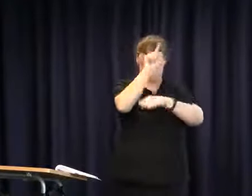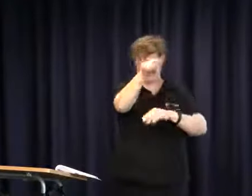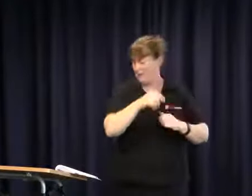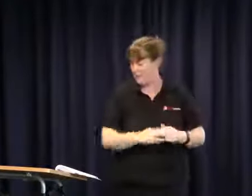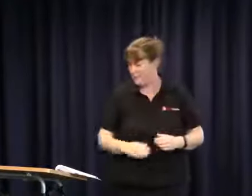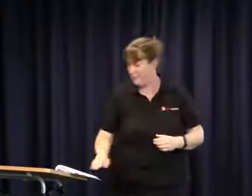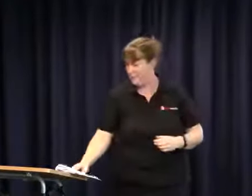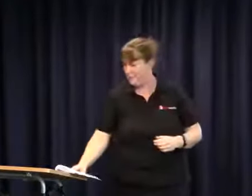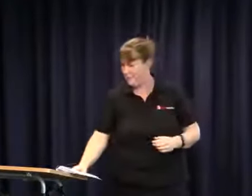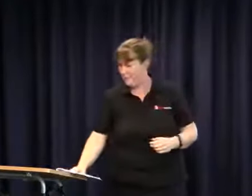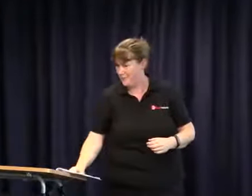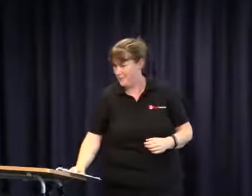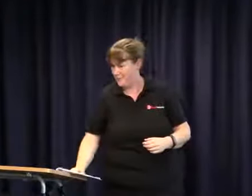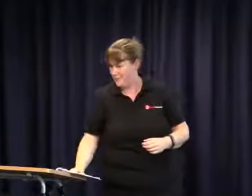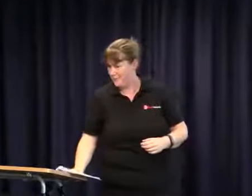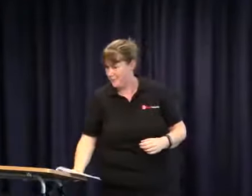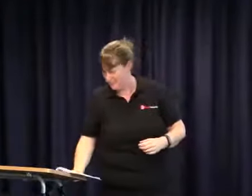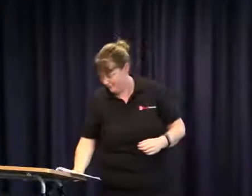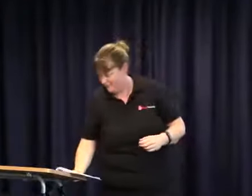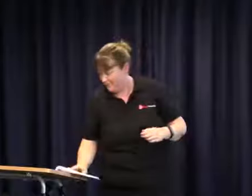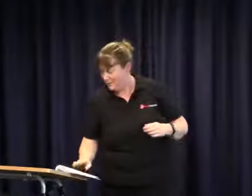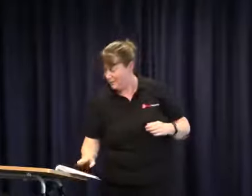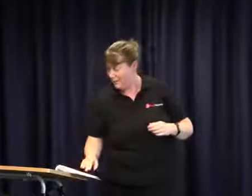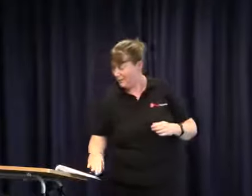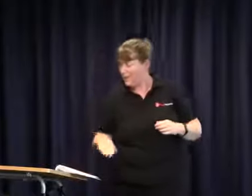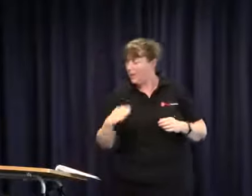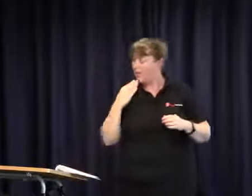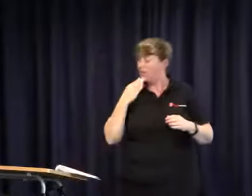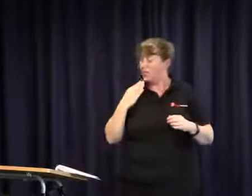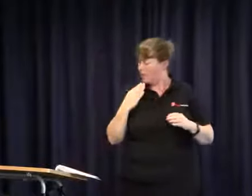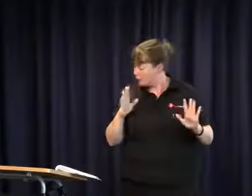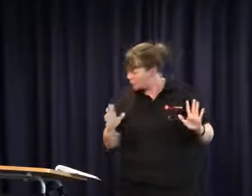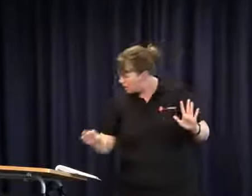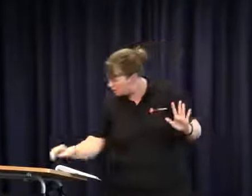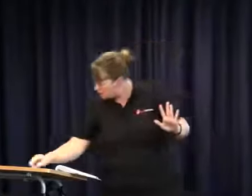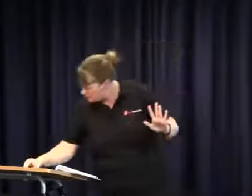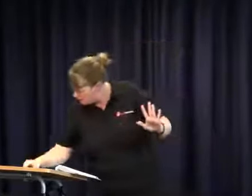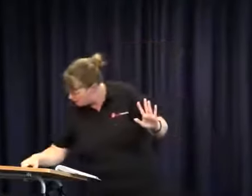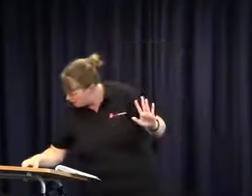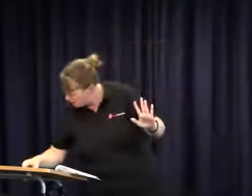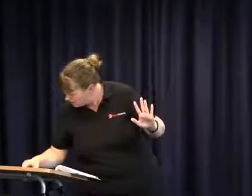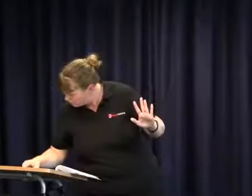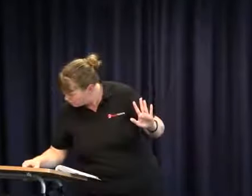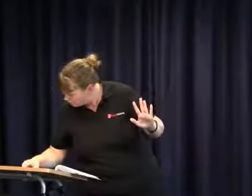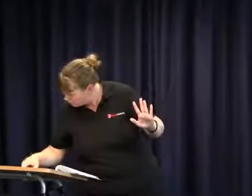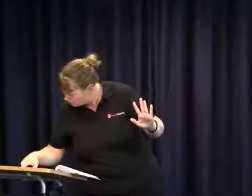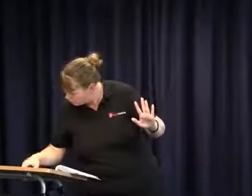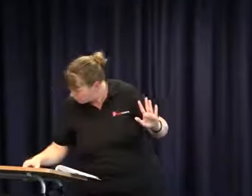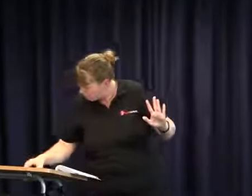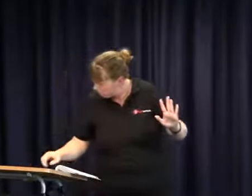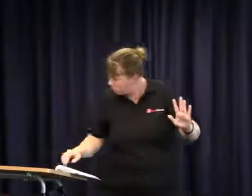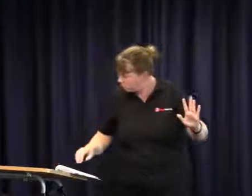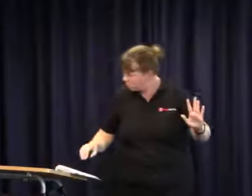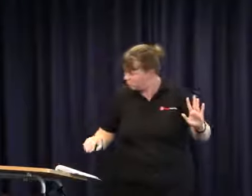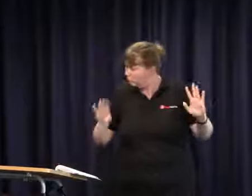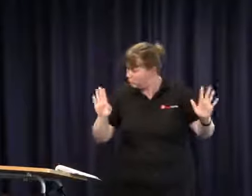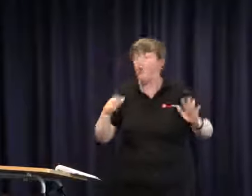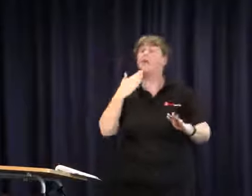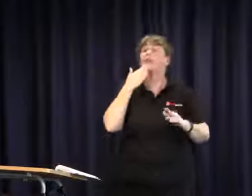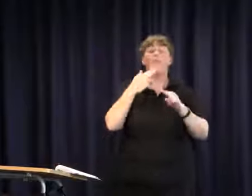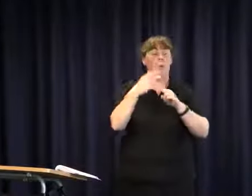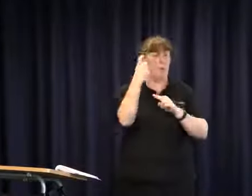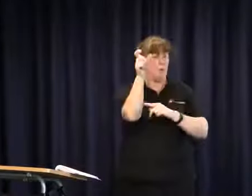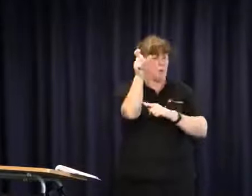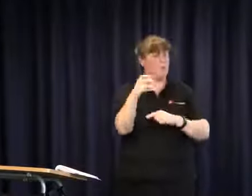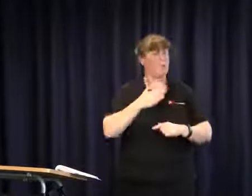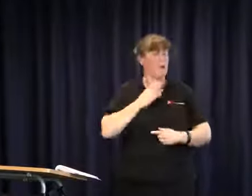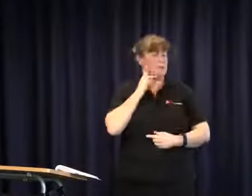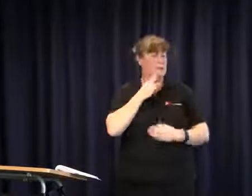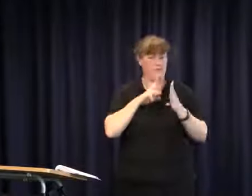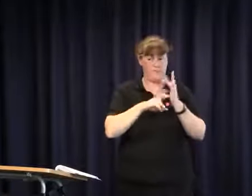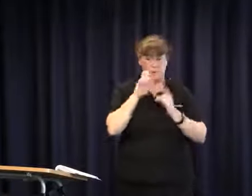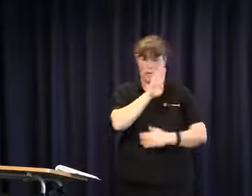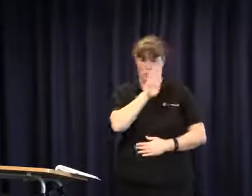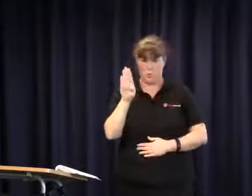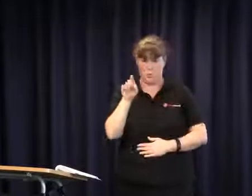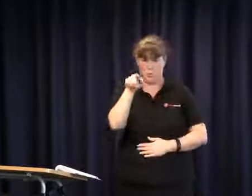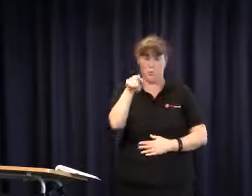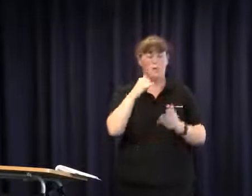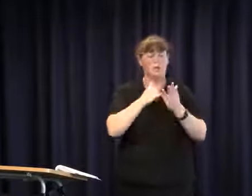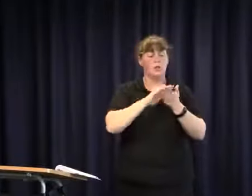Niaz, thank you so much for doing that important work. And I would like to thank one person